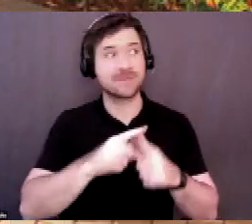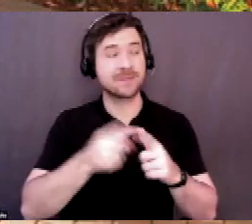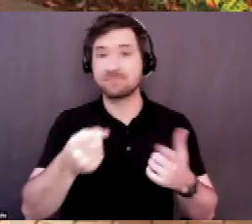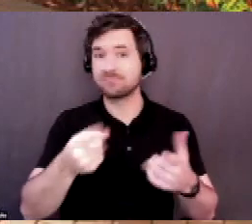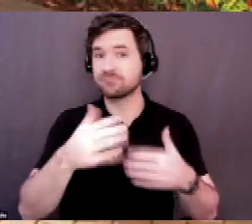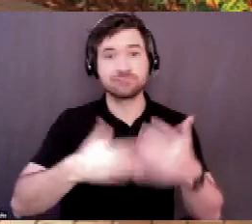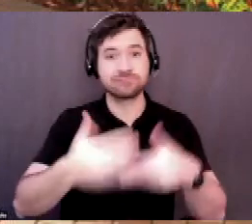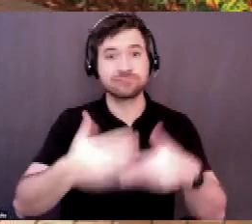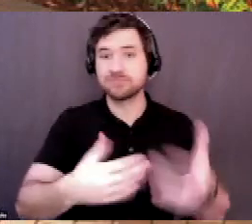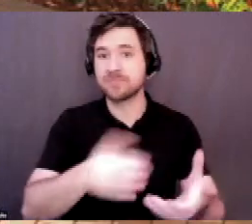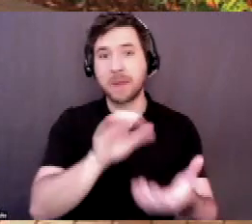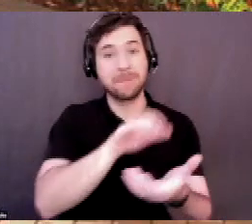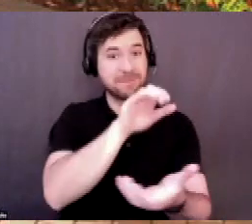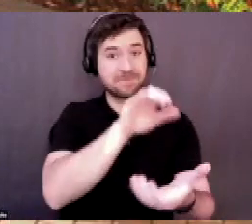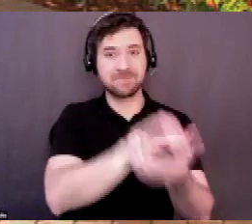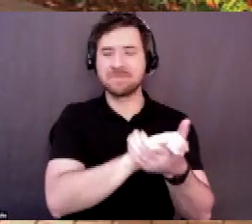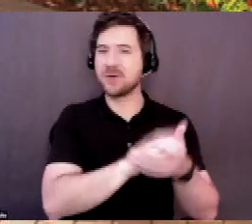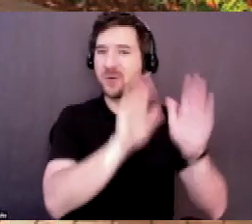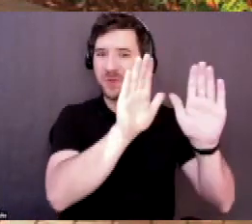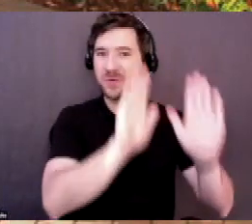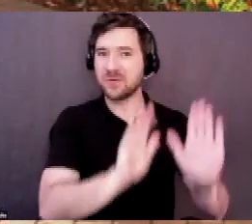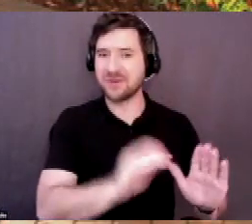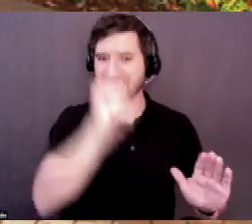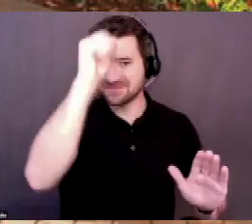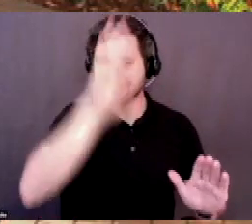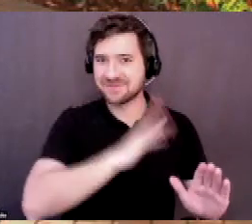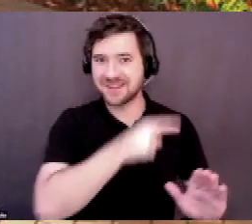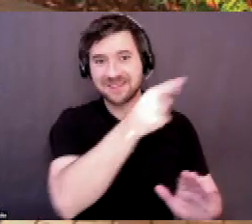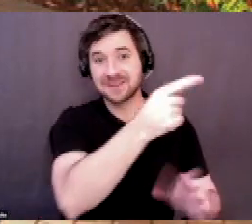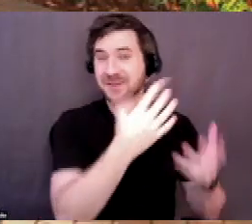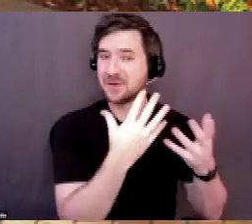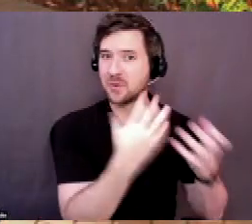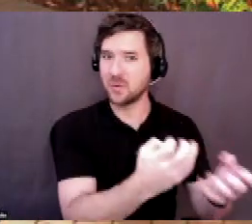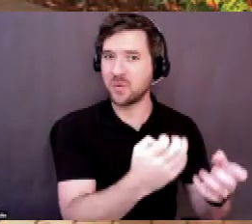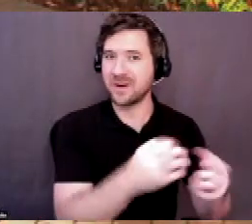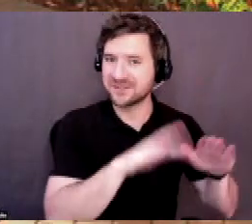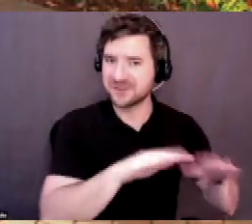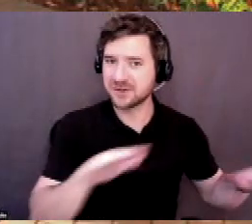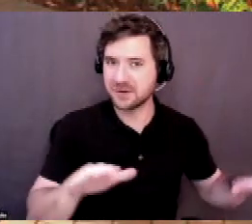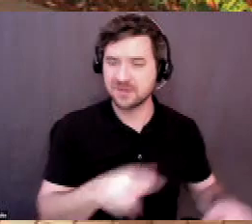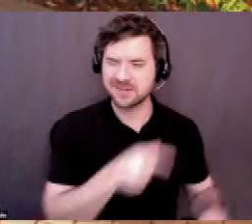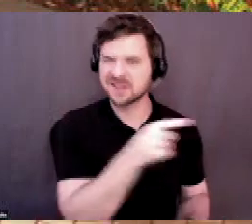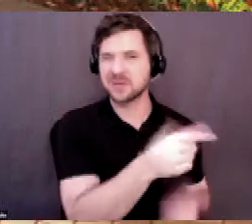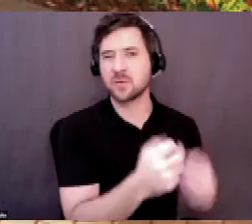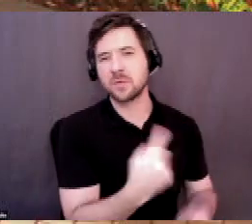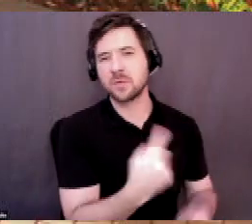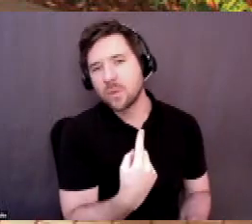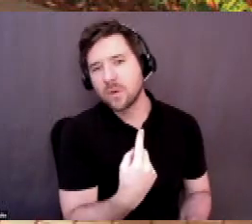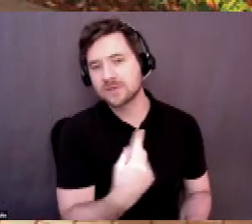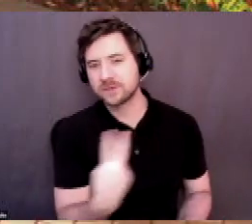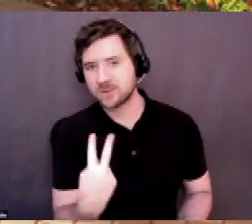who absolutely wanted children. He only wanted one or two, but he absolutely wanted children. And by that point in time,